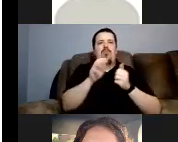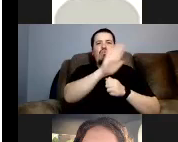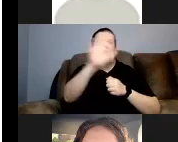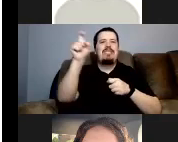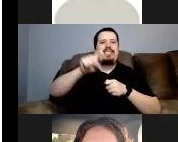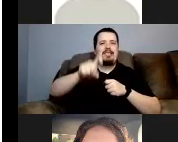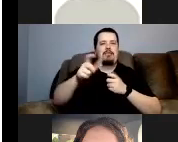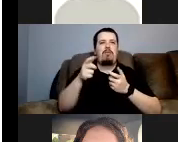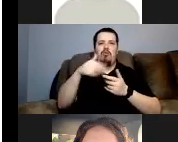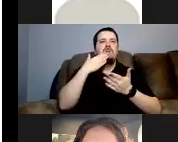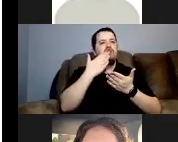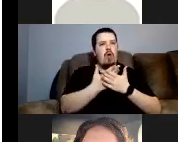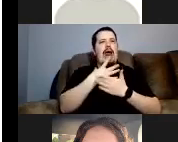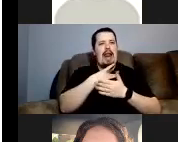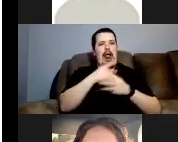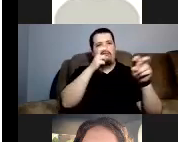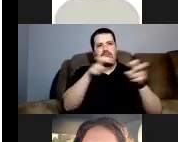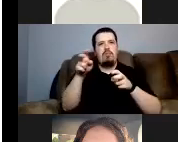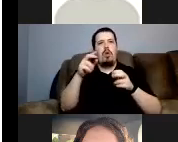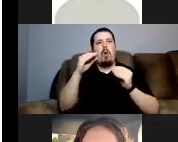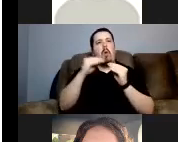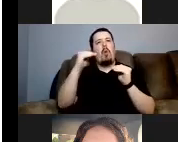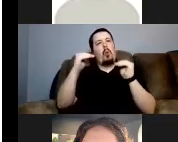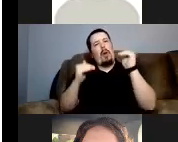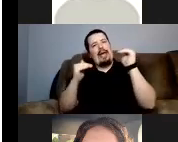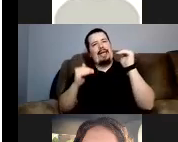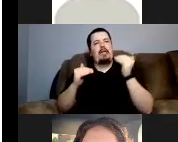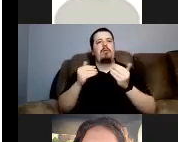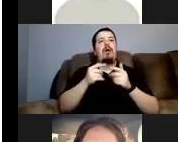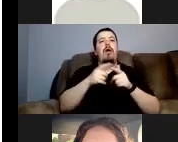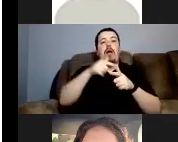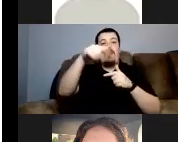good we like that we're headed towards a weighted funding formula. This fall Commissioner Schwinn